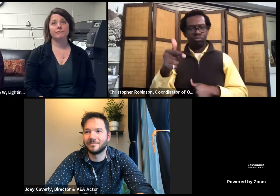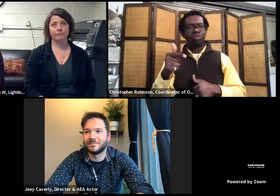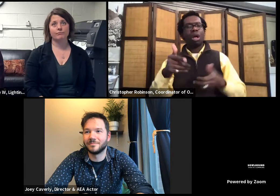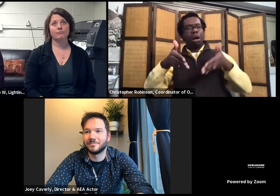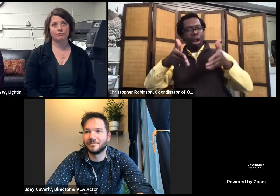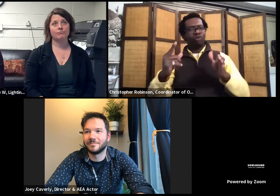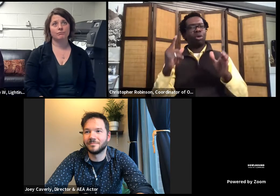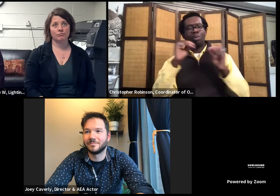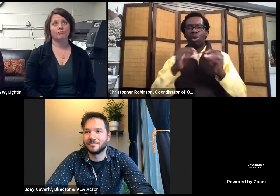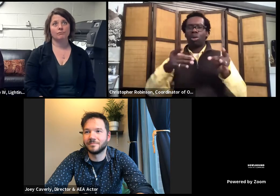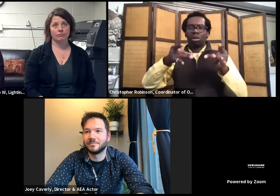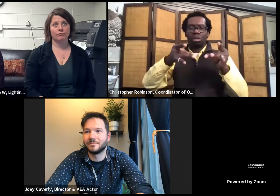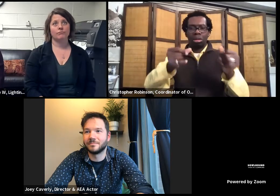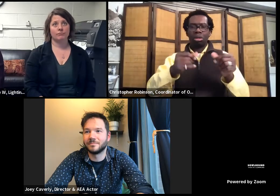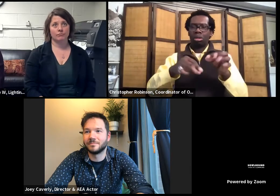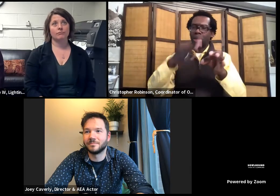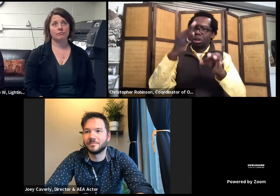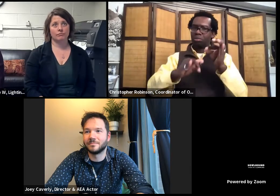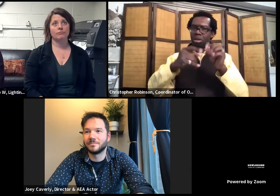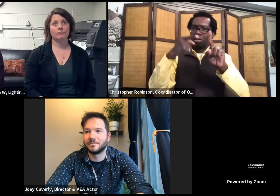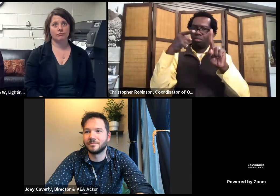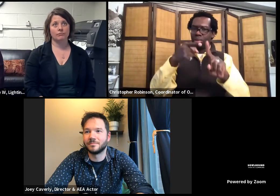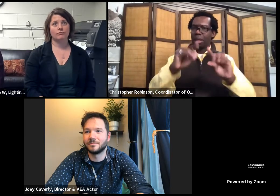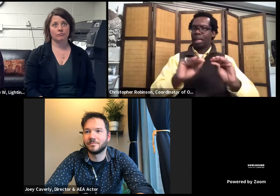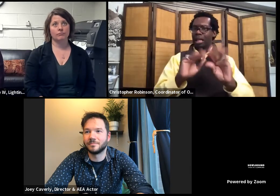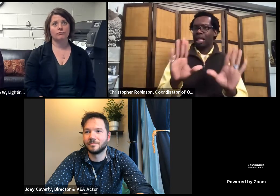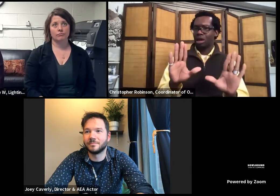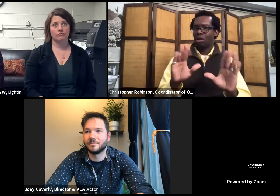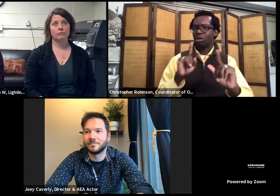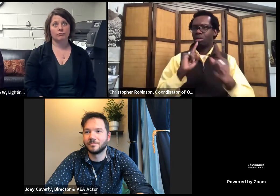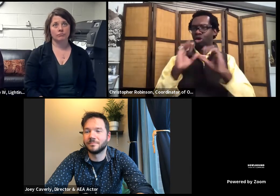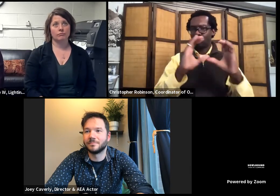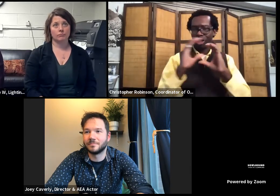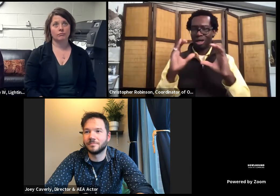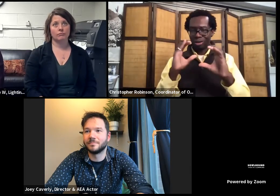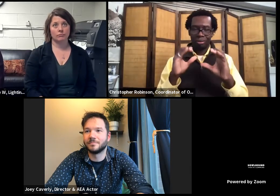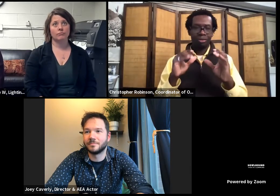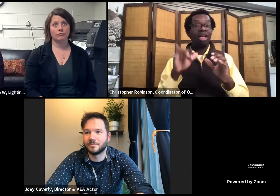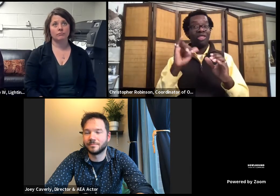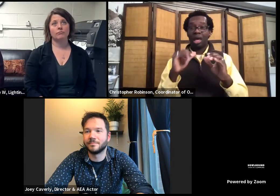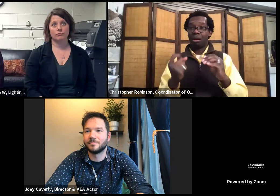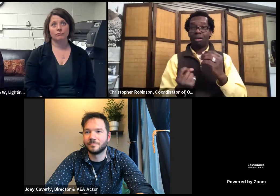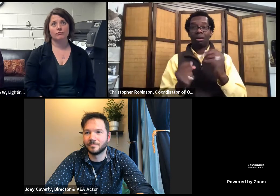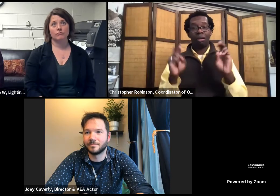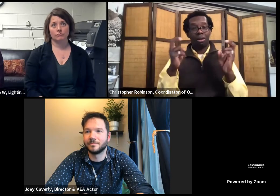We're all taking turns. It allows, actually, a much simpler, smoother, clearer communication and conversation